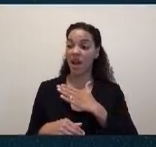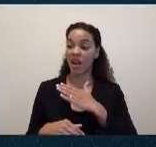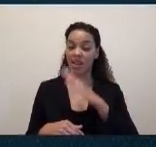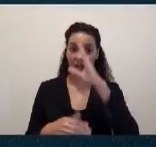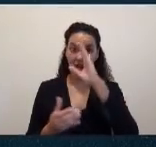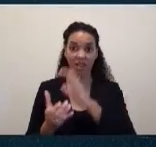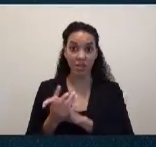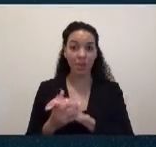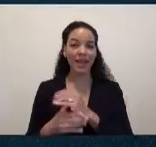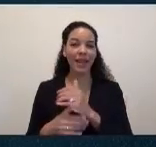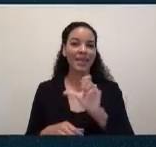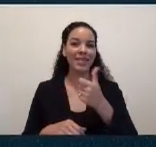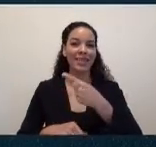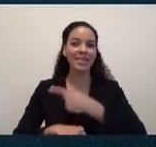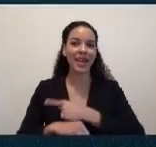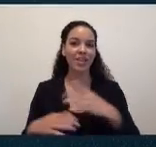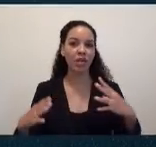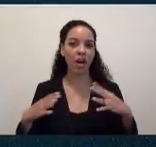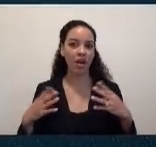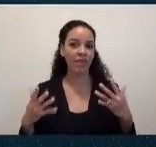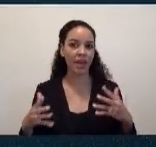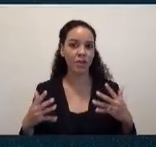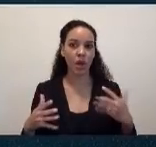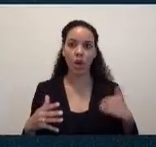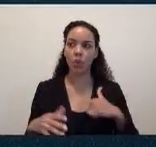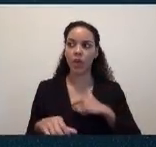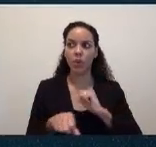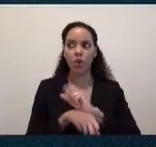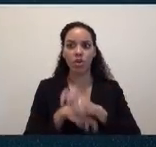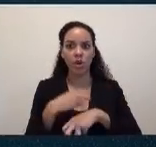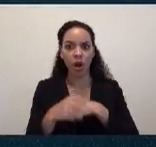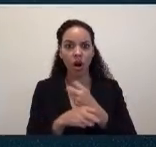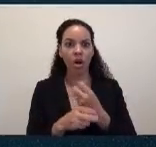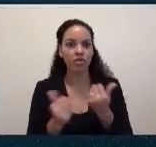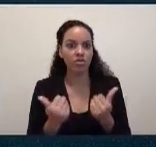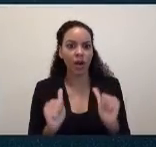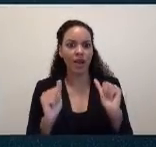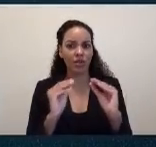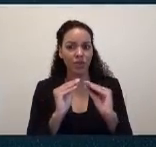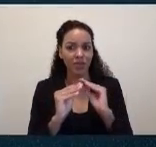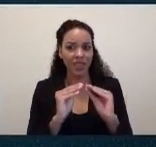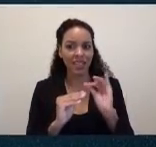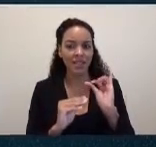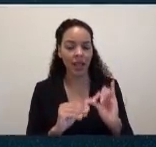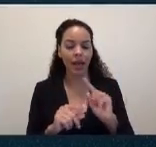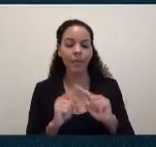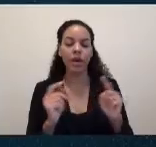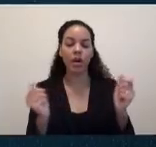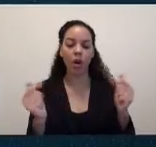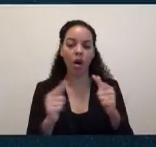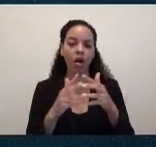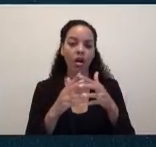We've worked hard to fix that within the federal government, but every American, every American deserves